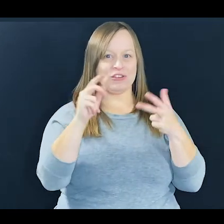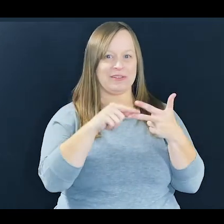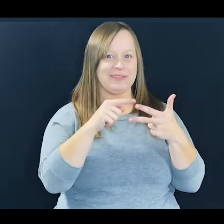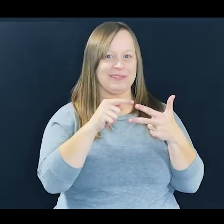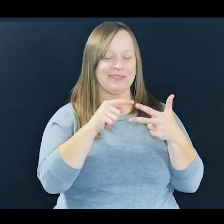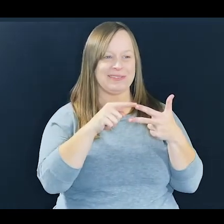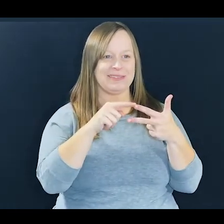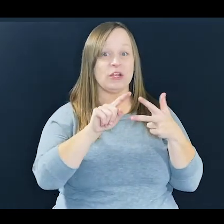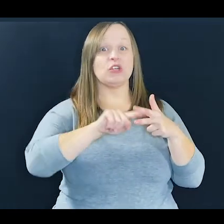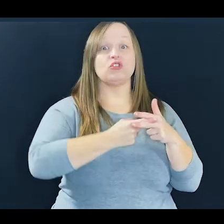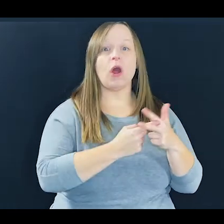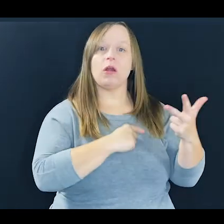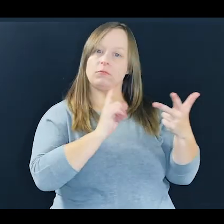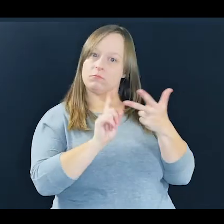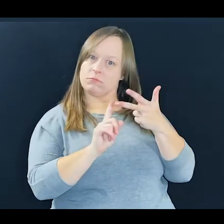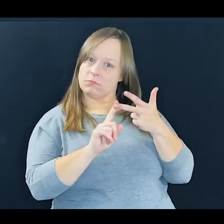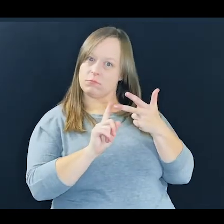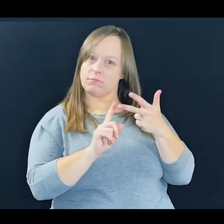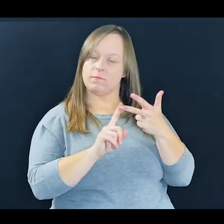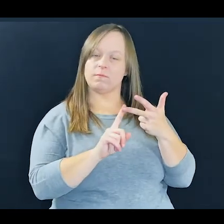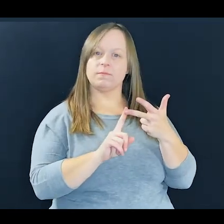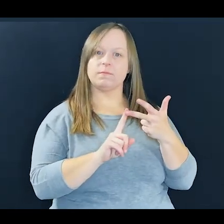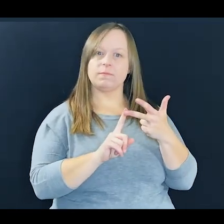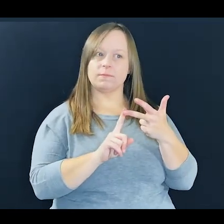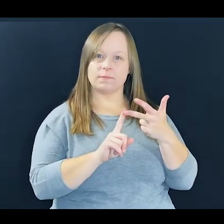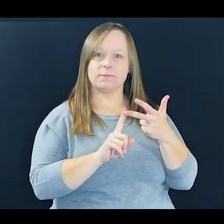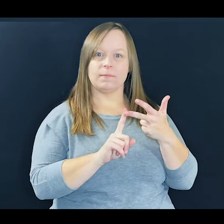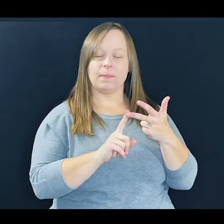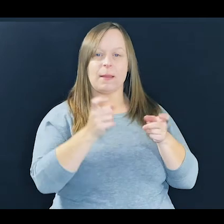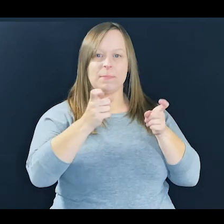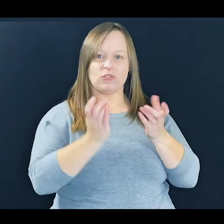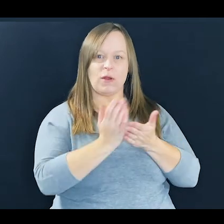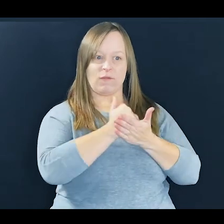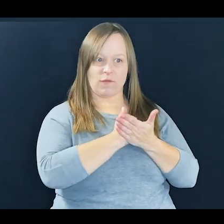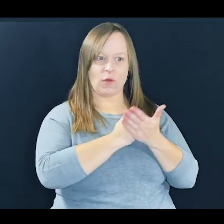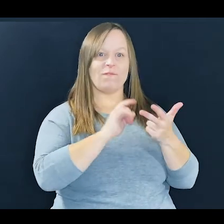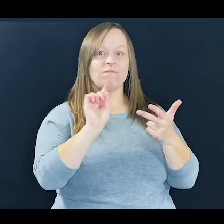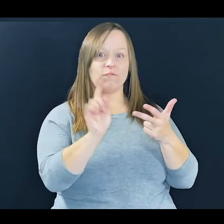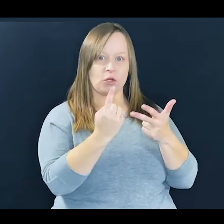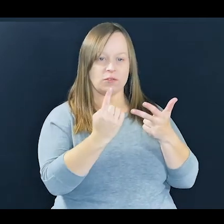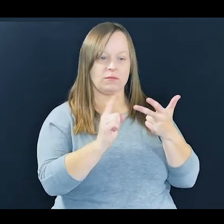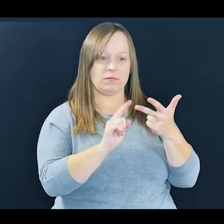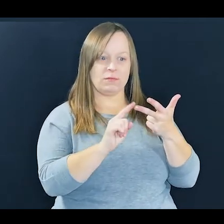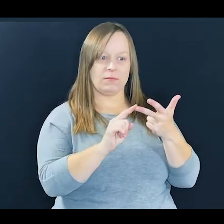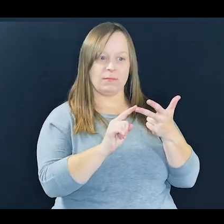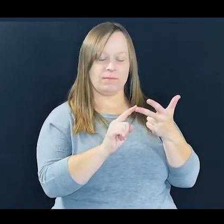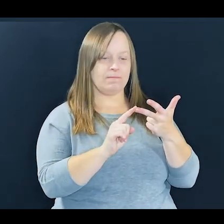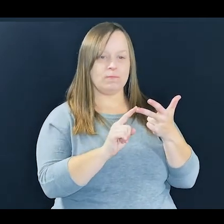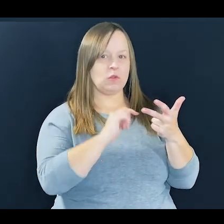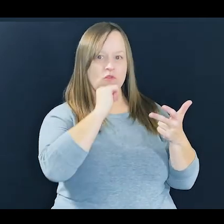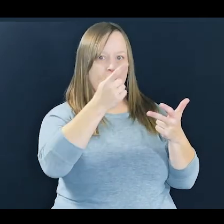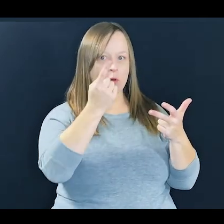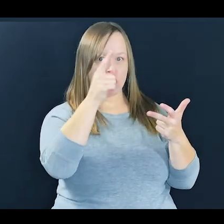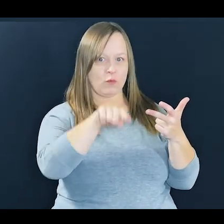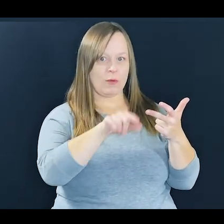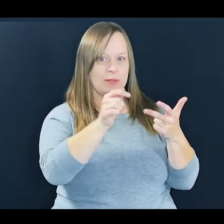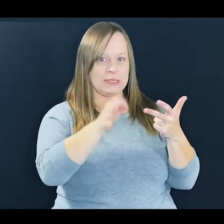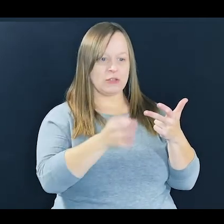But if you start at the lower levels, such as an administrative review, and you disagree with that decision,